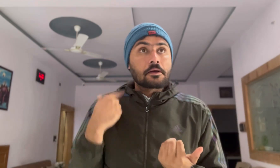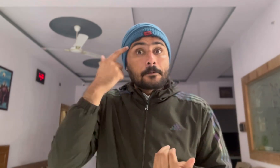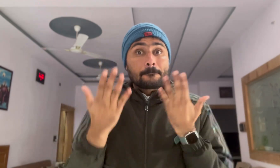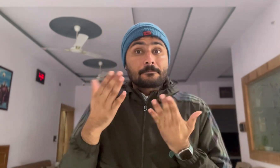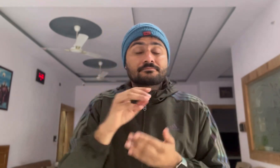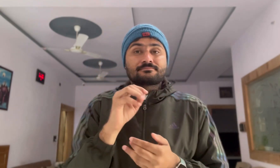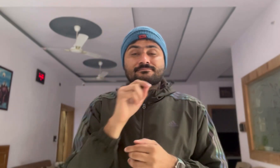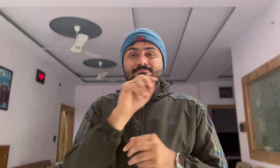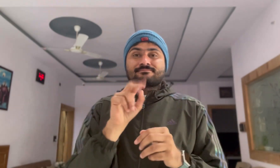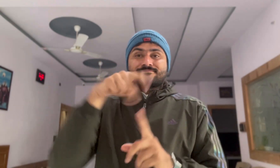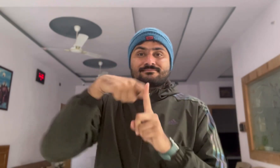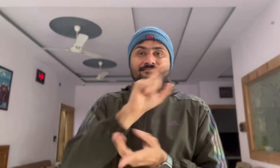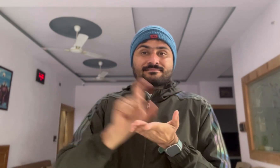Virat Kohli follows 265M Instagram after more follows 300M hope